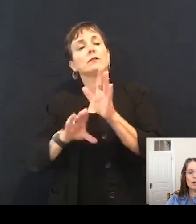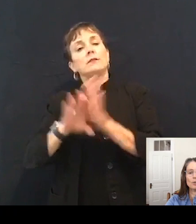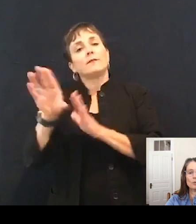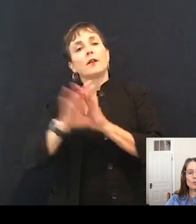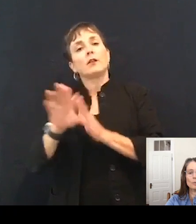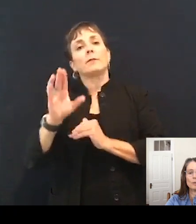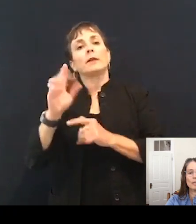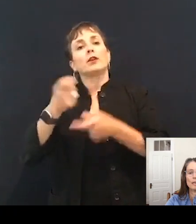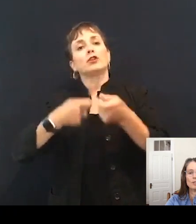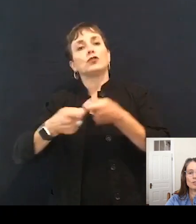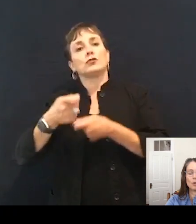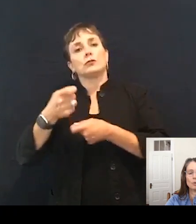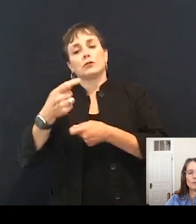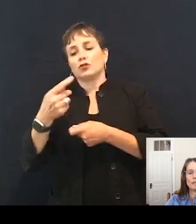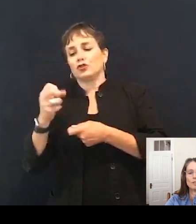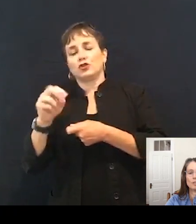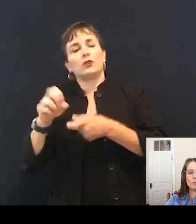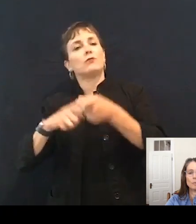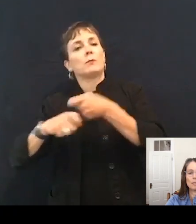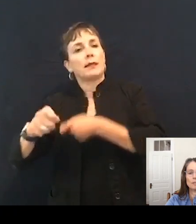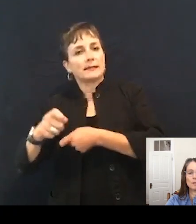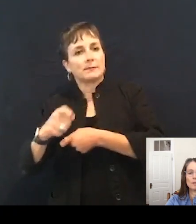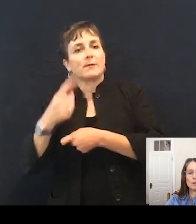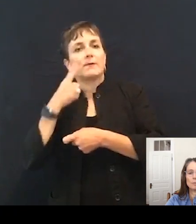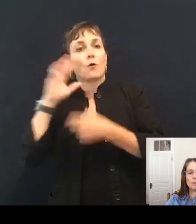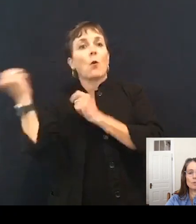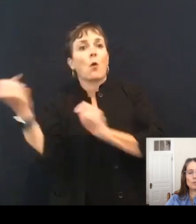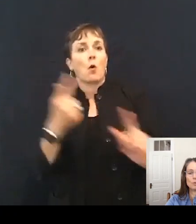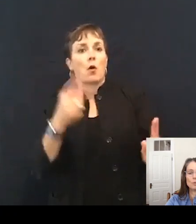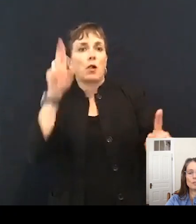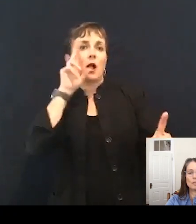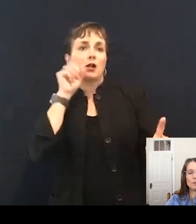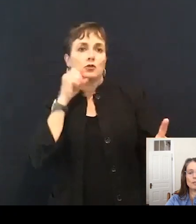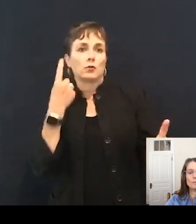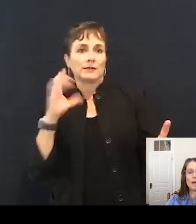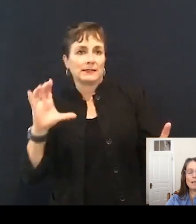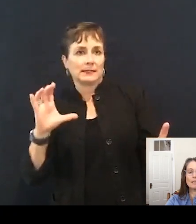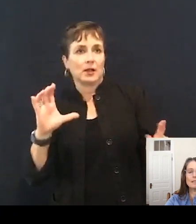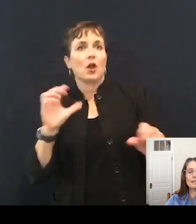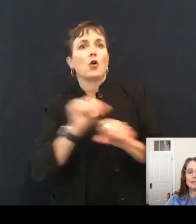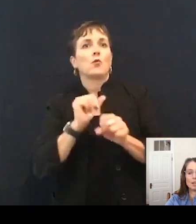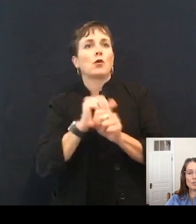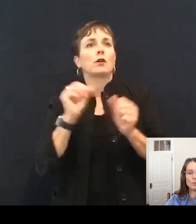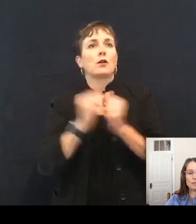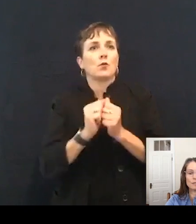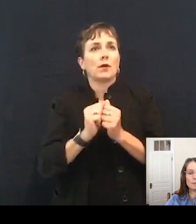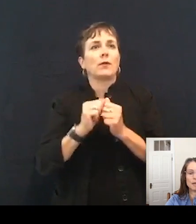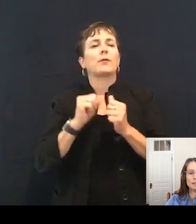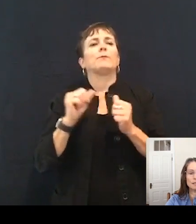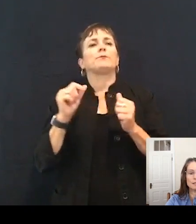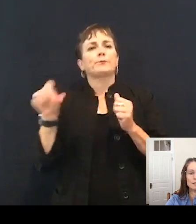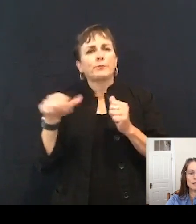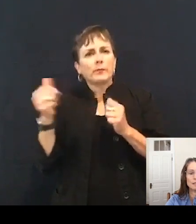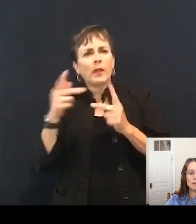Her group has shown that gene replacement therapy restores hearing and balance in USH1C mice.